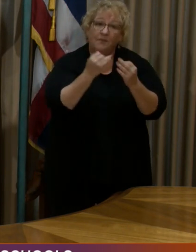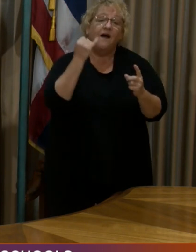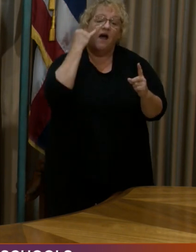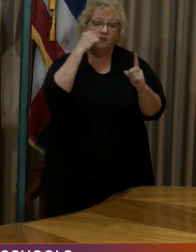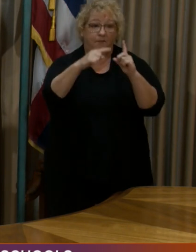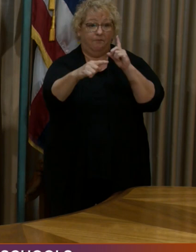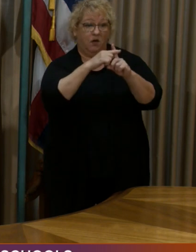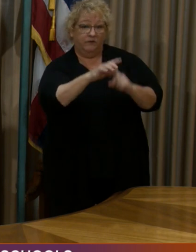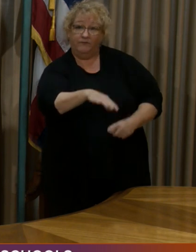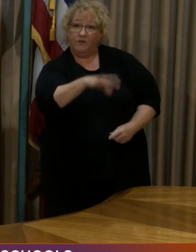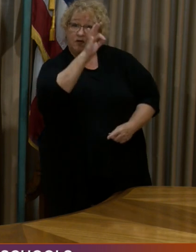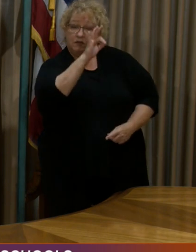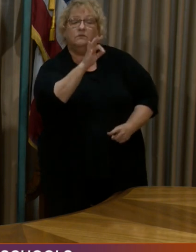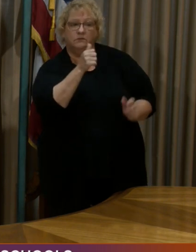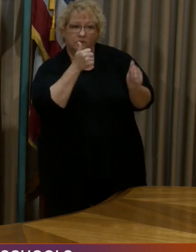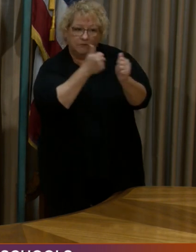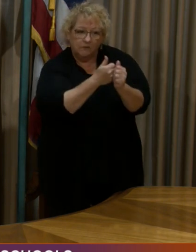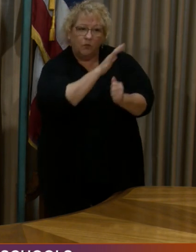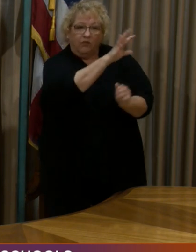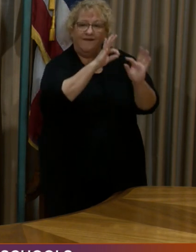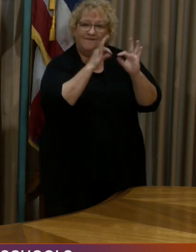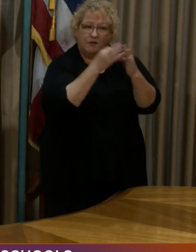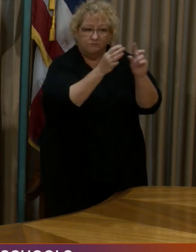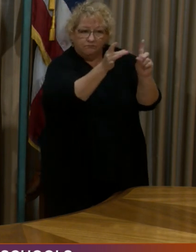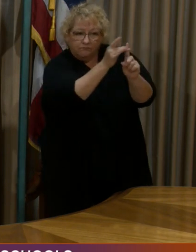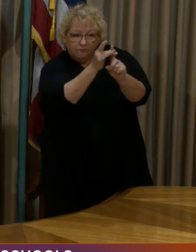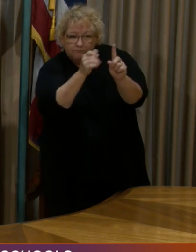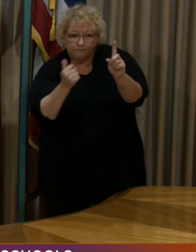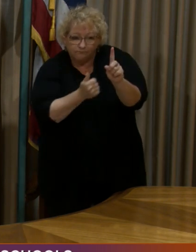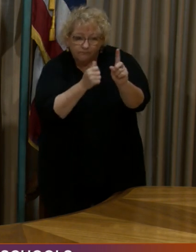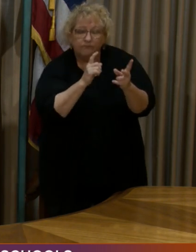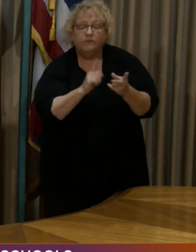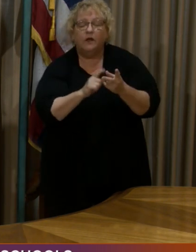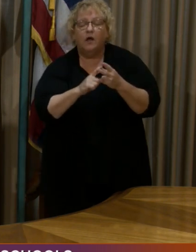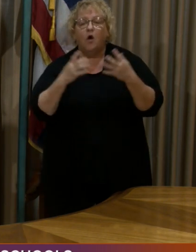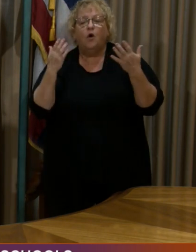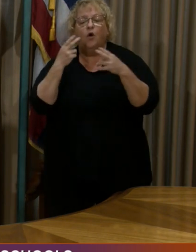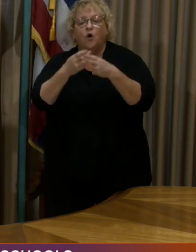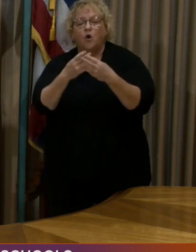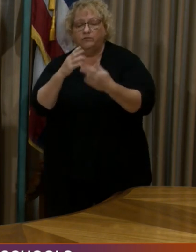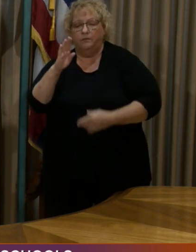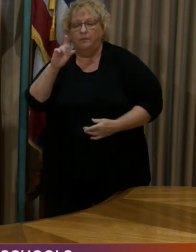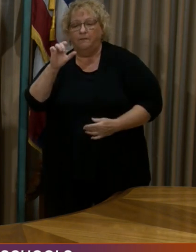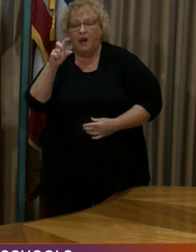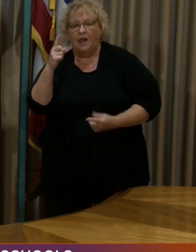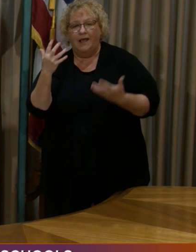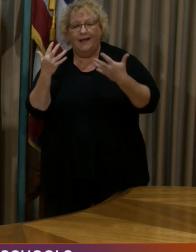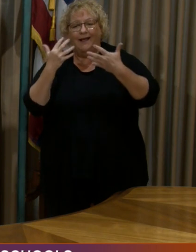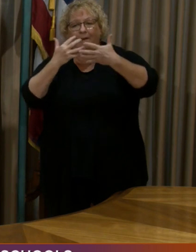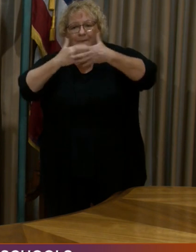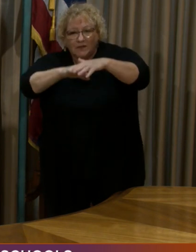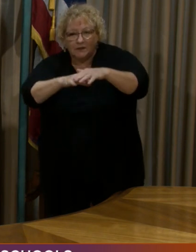NOTIFYING STUDENTS STAFF AND THEIR FAMILIES OF POSITIVE CASES. TO SAFELY IMPLEMENT IN PERSON